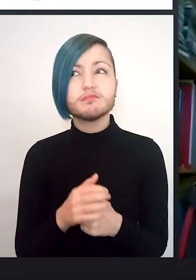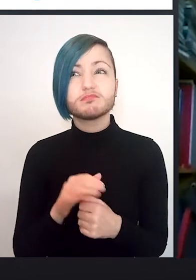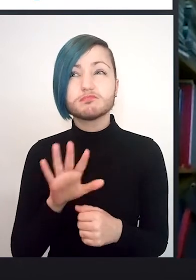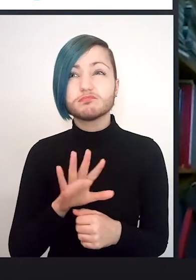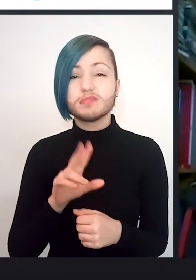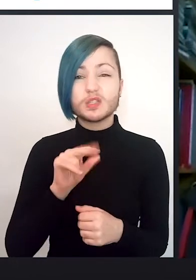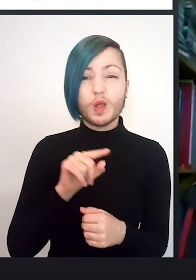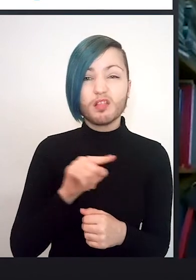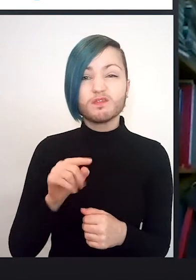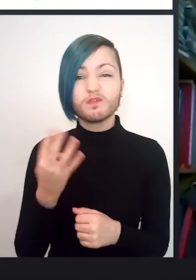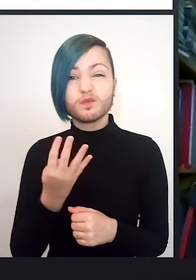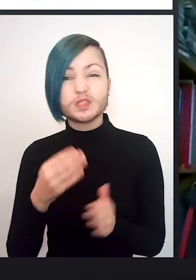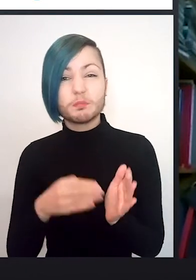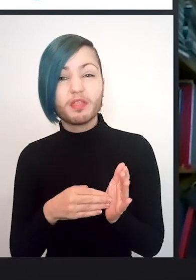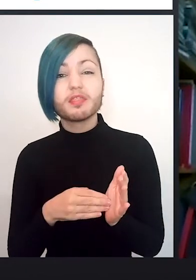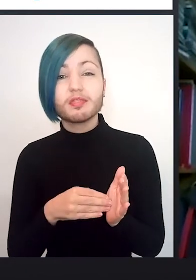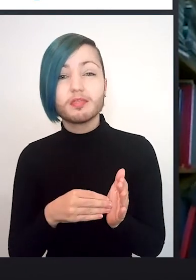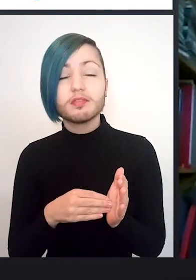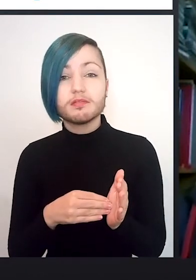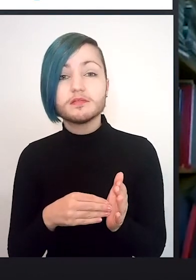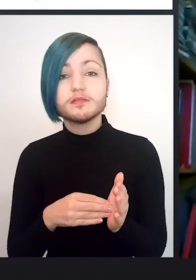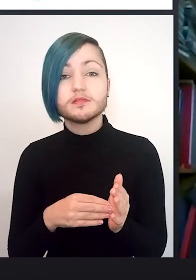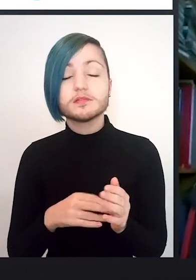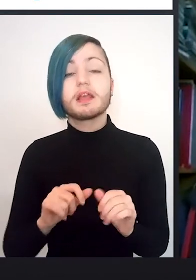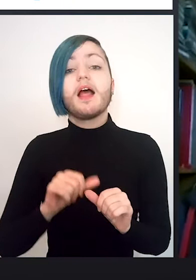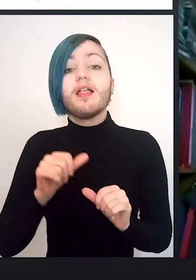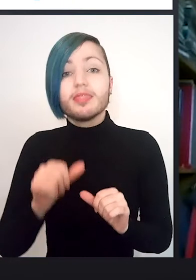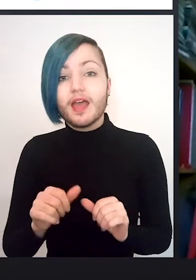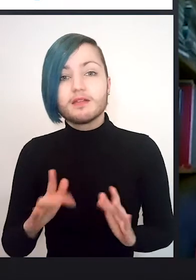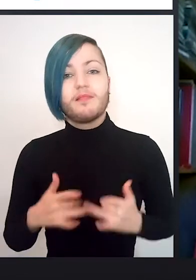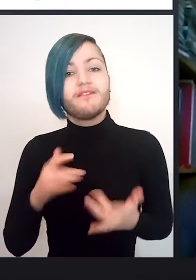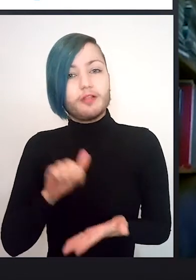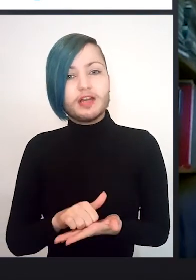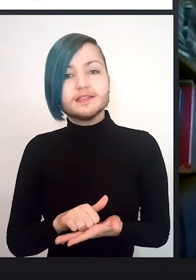you know, 12-14 months until it was starting to be right.